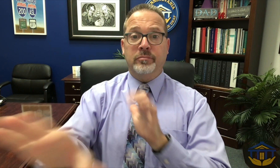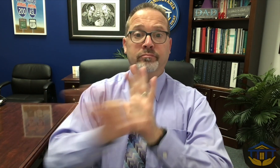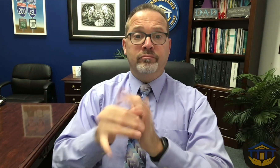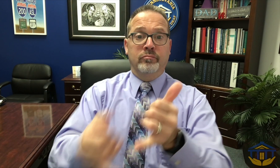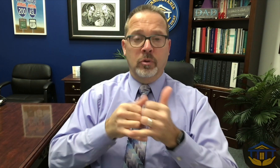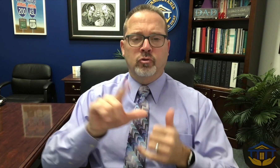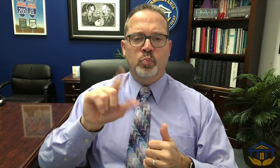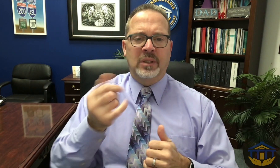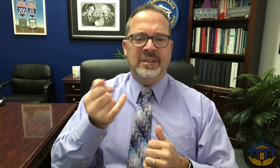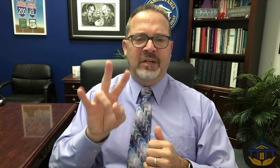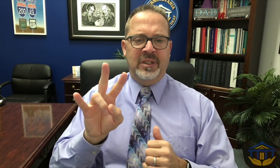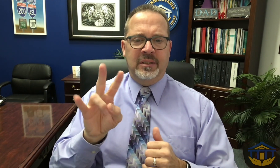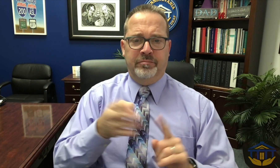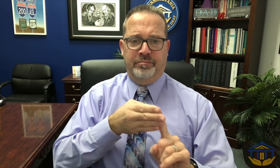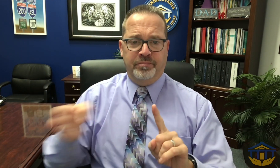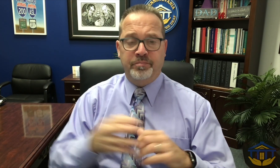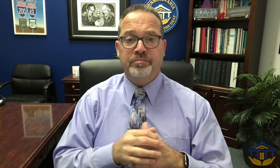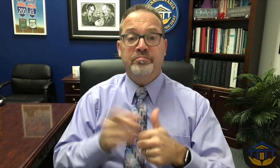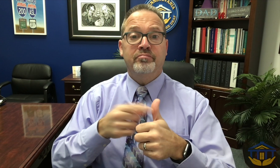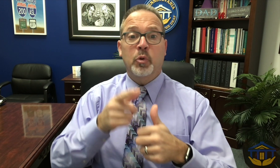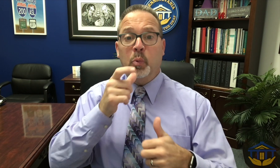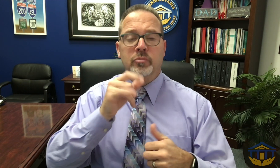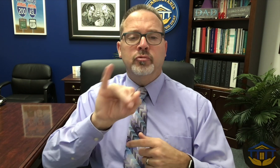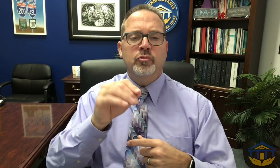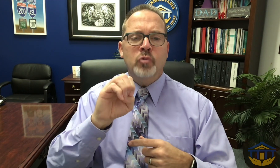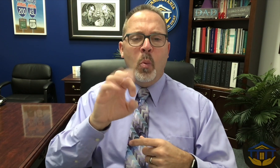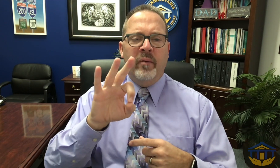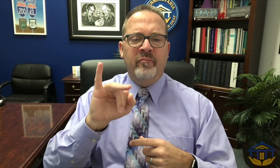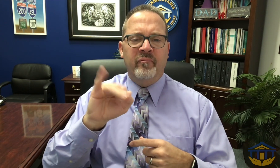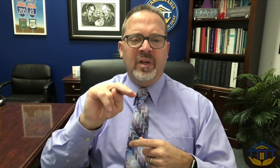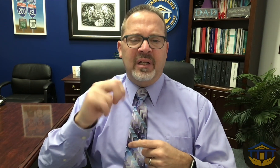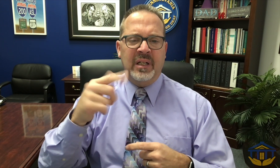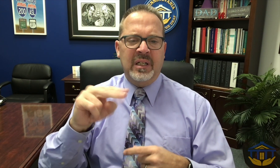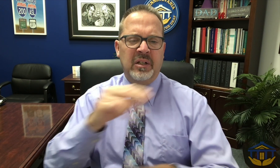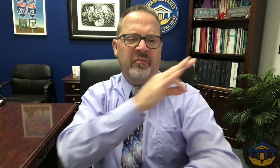someone to receive the Nevil Award for my first graduation in 2017. I decided to give it to Joe